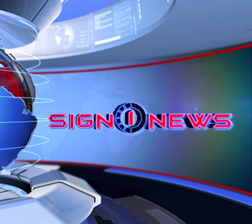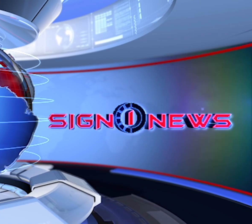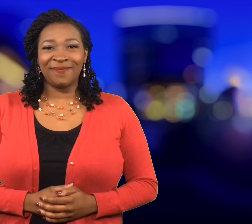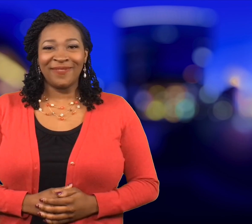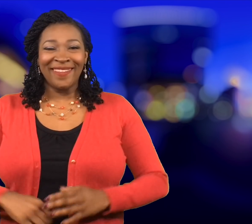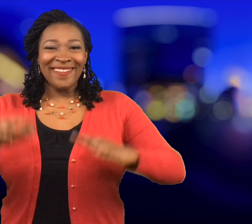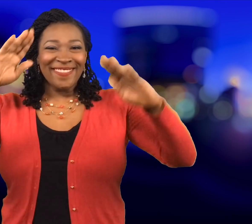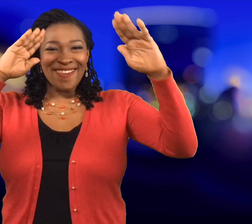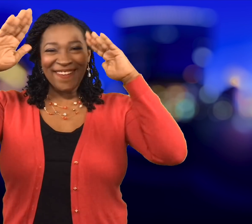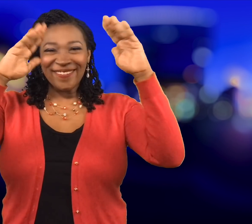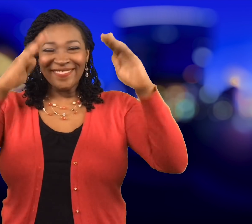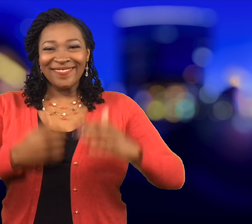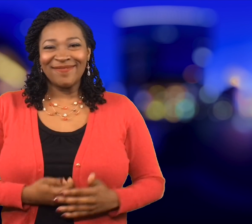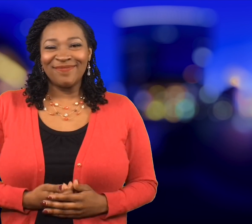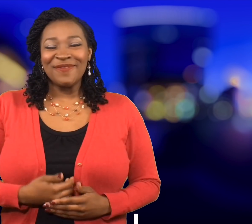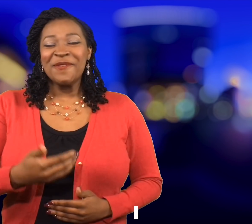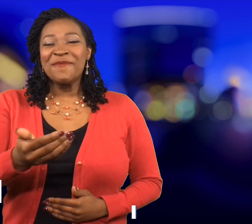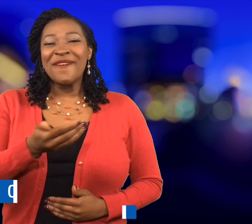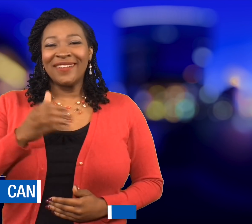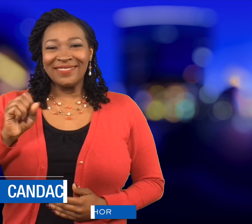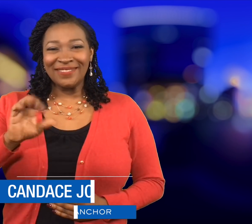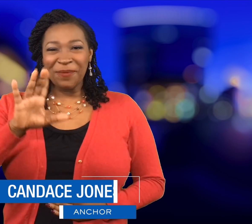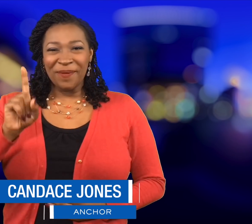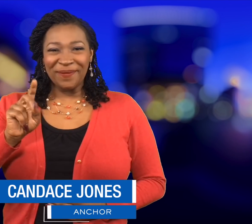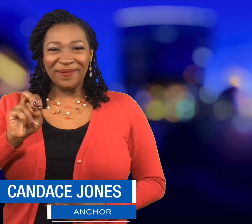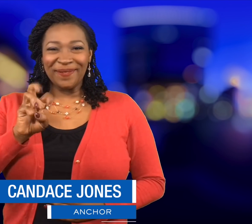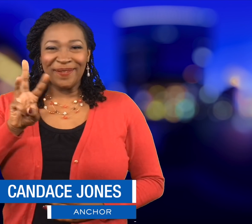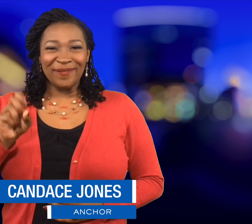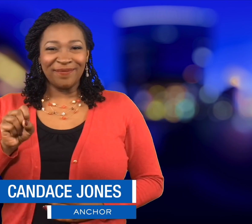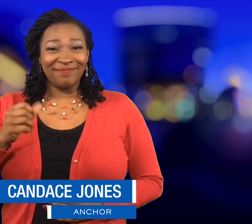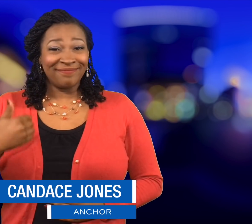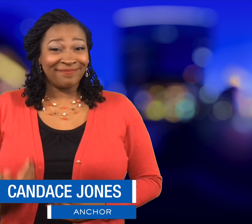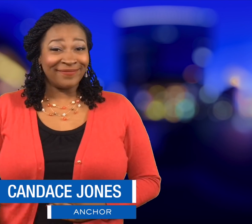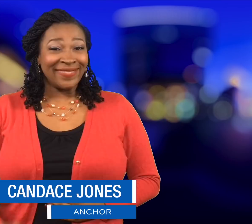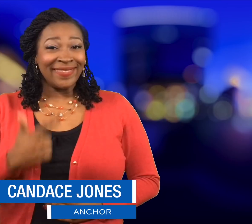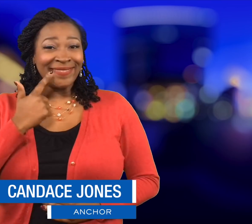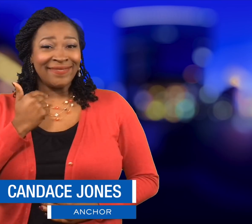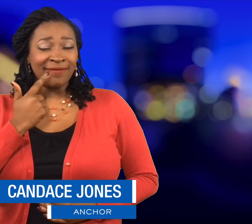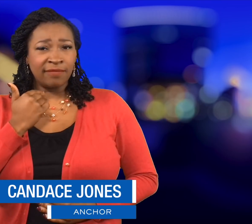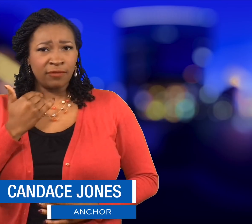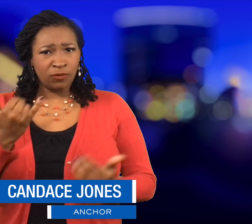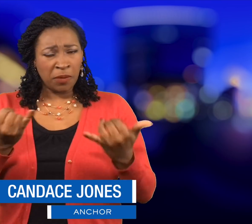Hello everyone. Welcome to Sign1News. I'm Candace Jones.